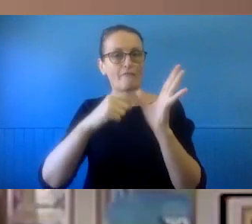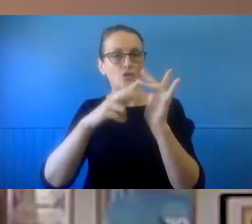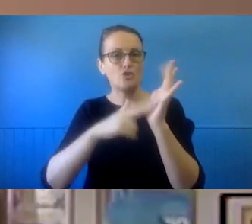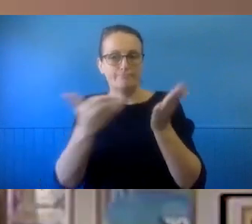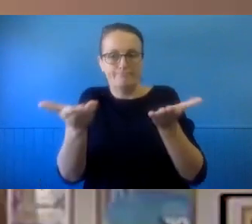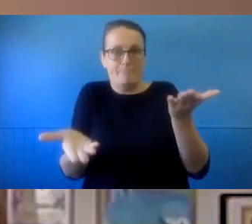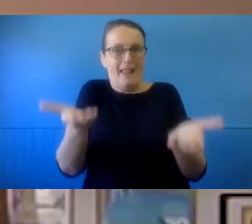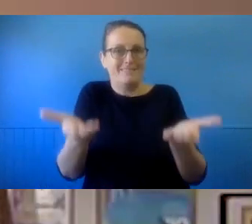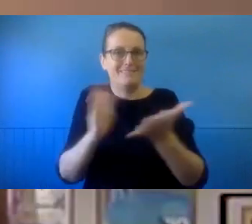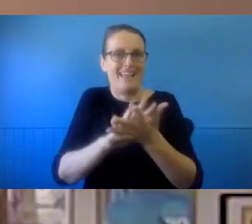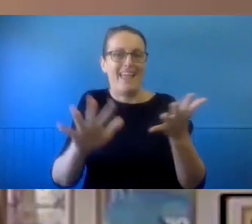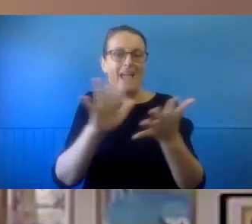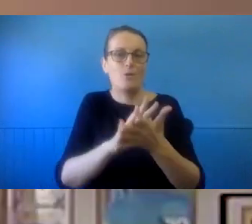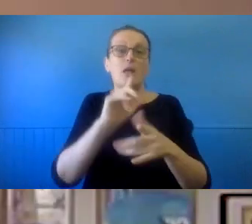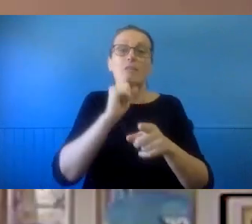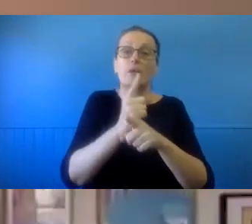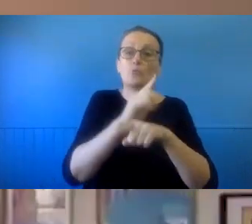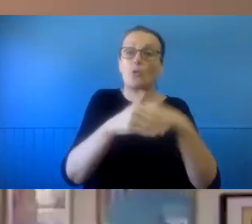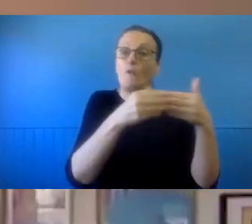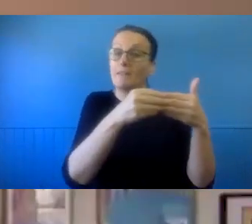challenge our thinking around leadership and authority and get us